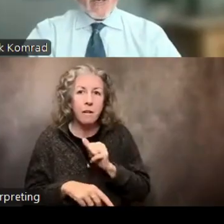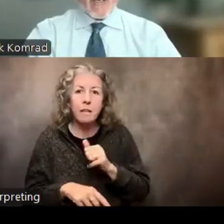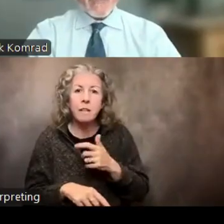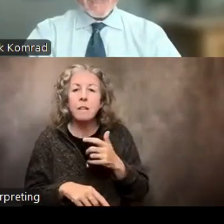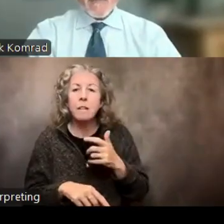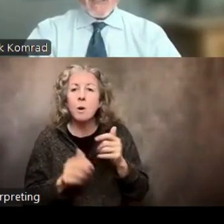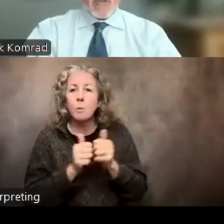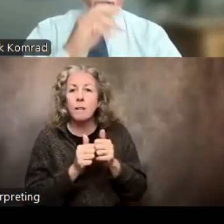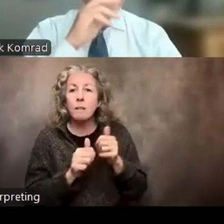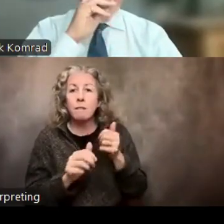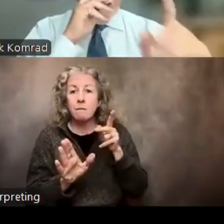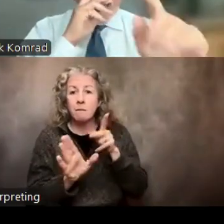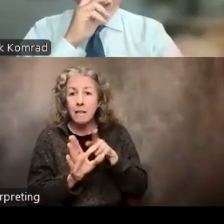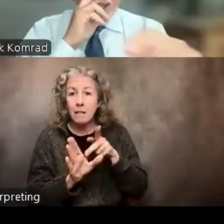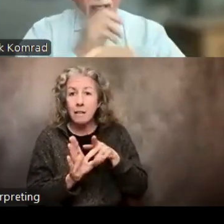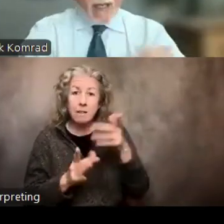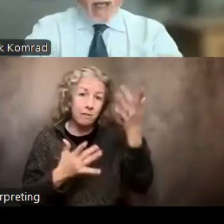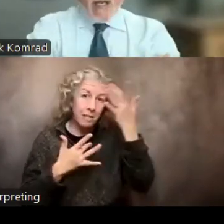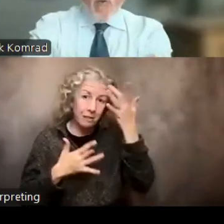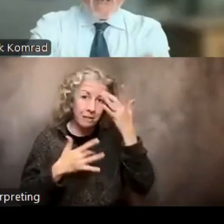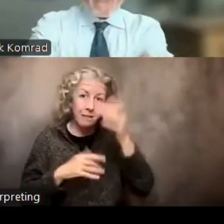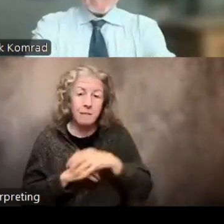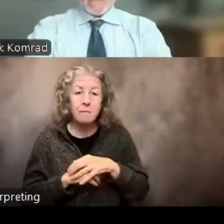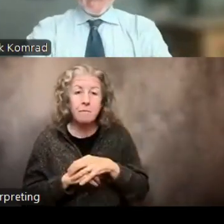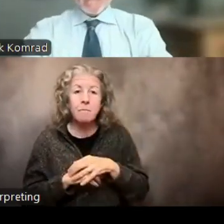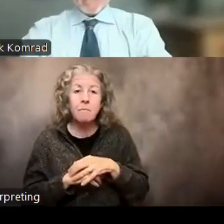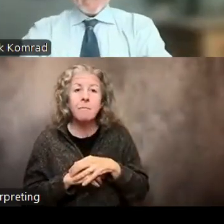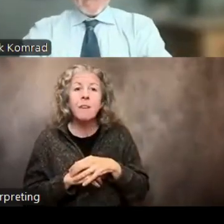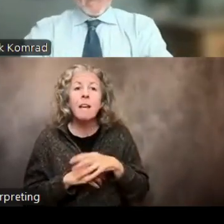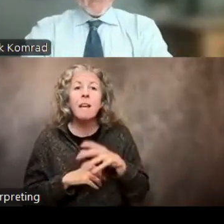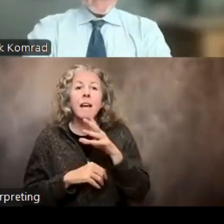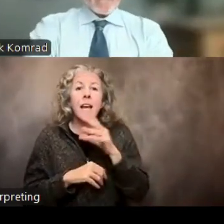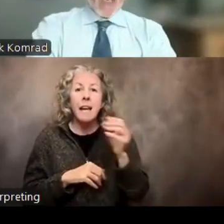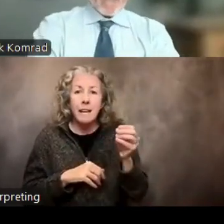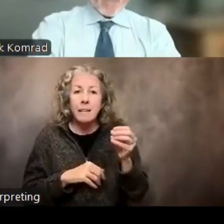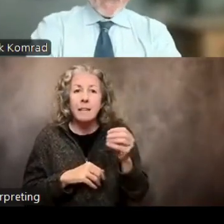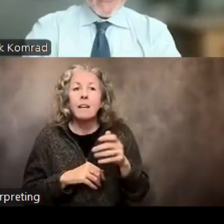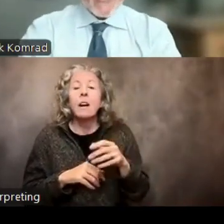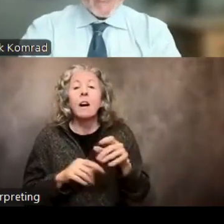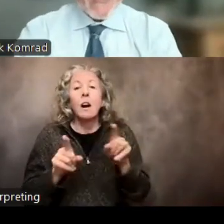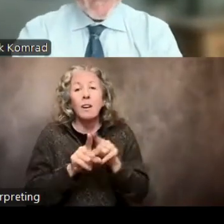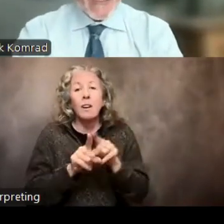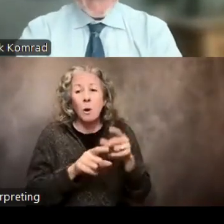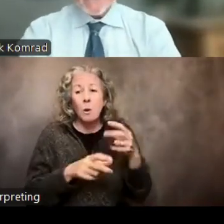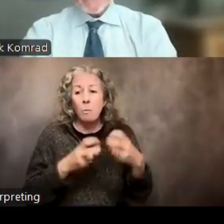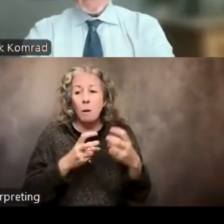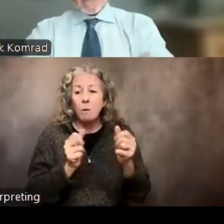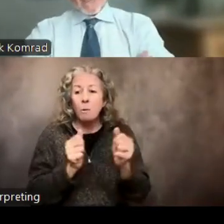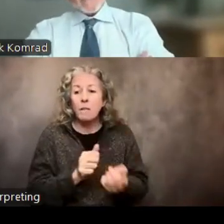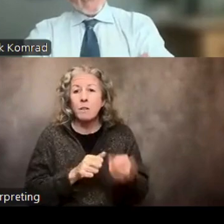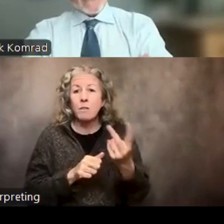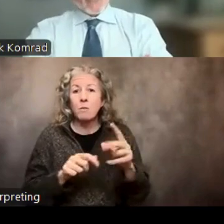are susceptible to. And then I want to say that here's the problem with these two different kind of suicides, those that we